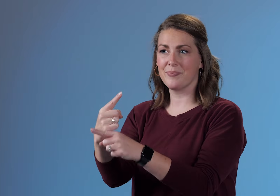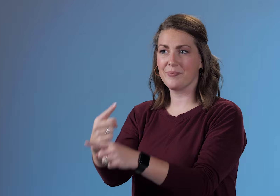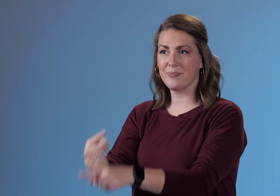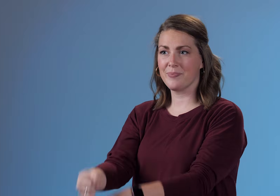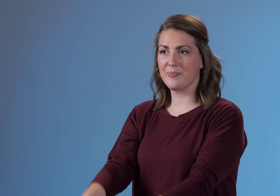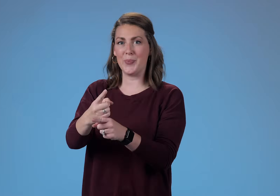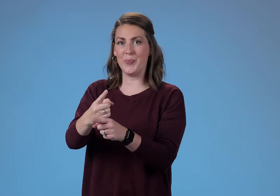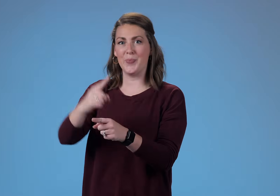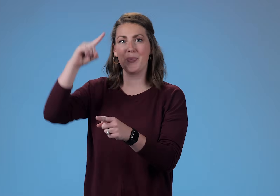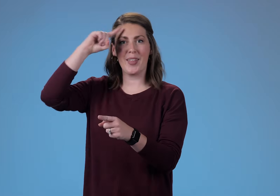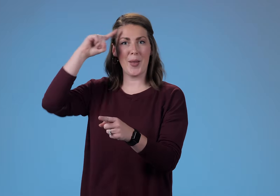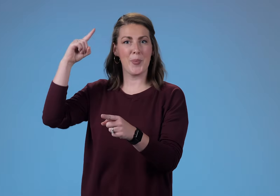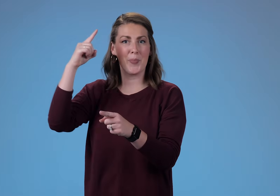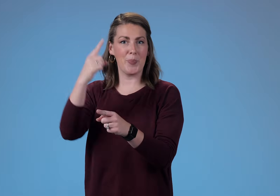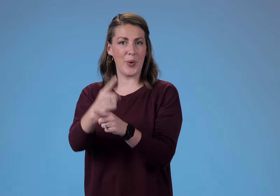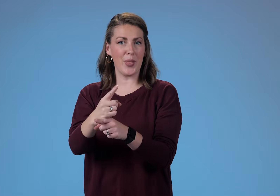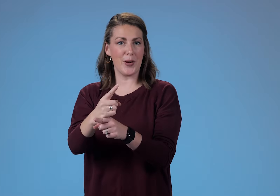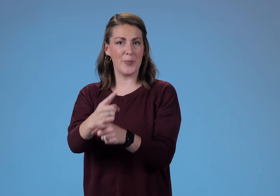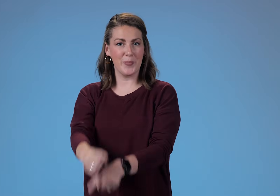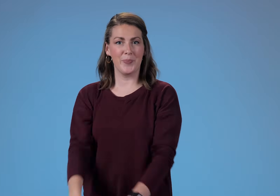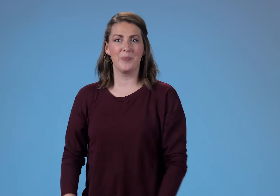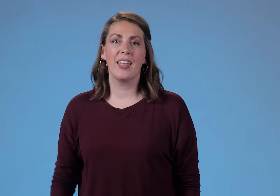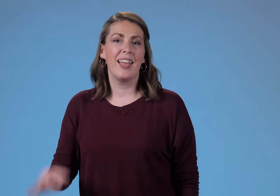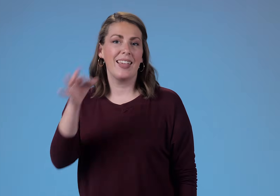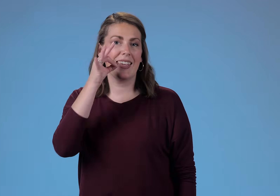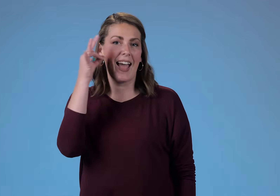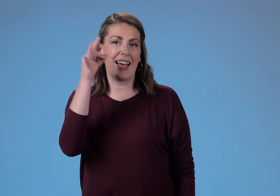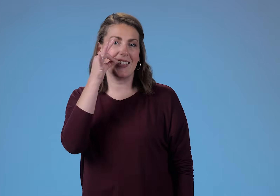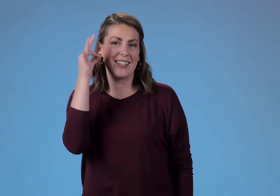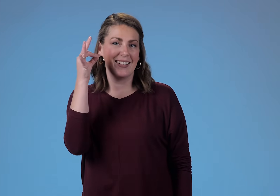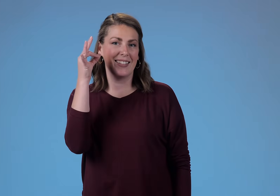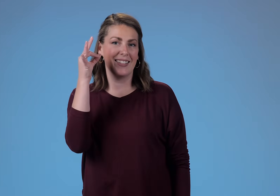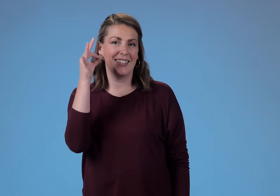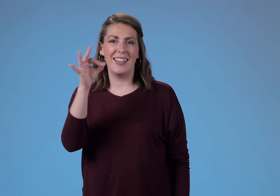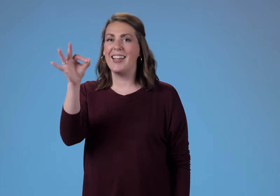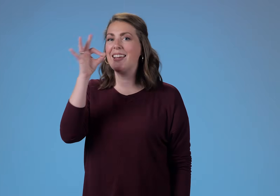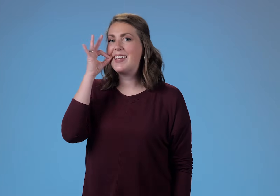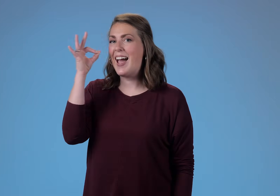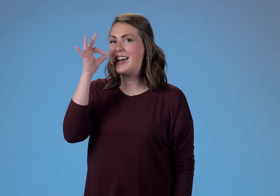down together. BROTHER CAT CAT